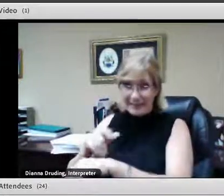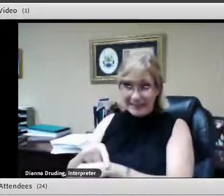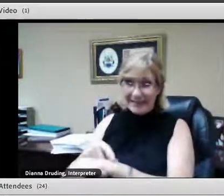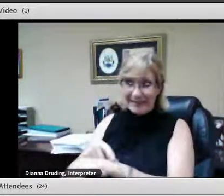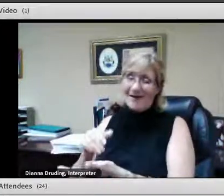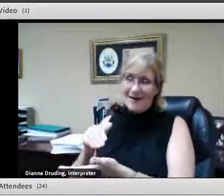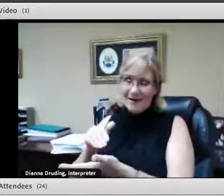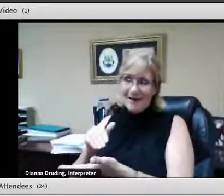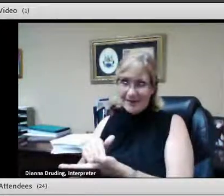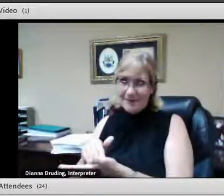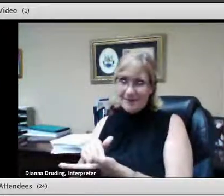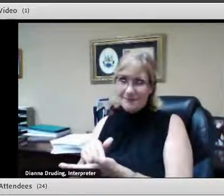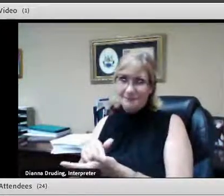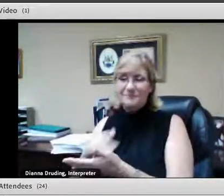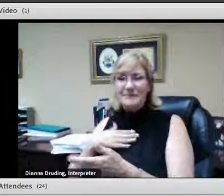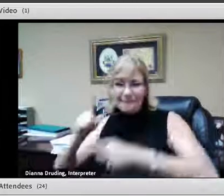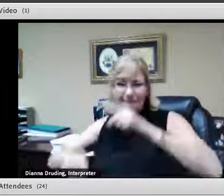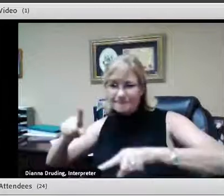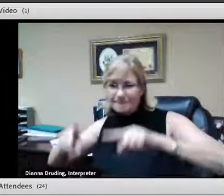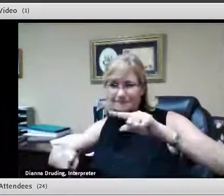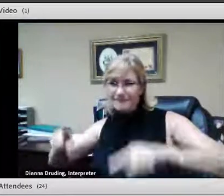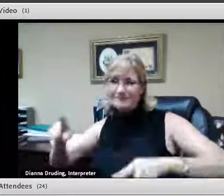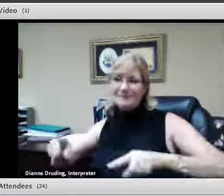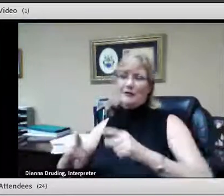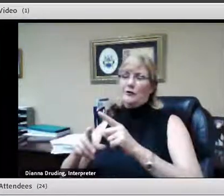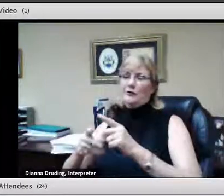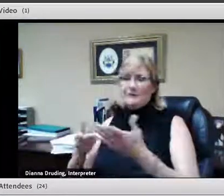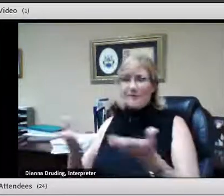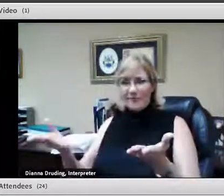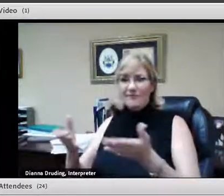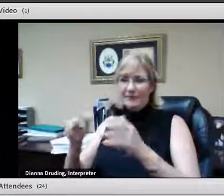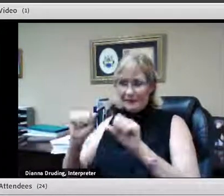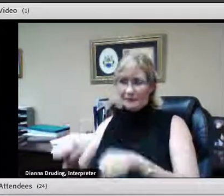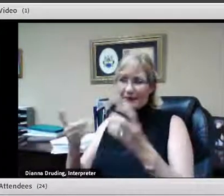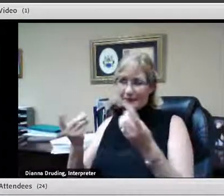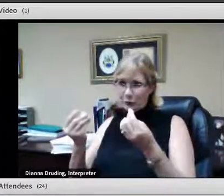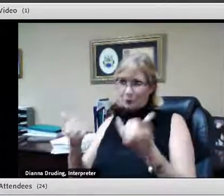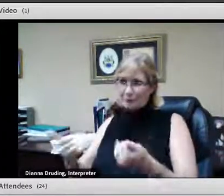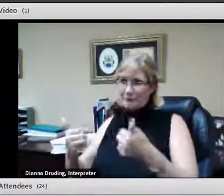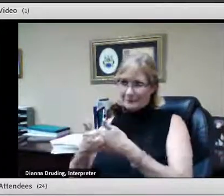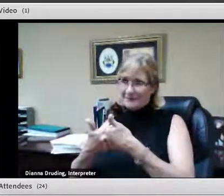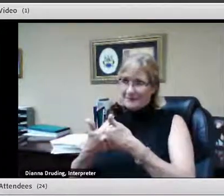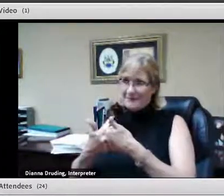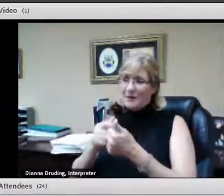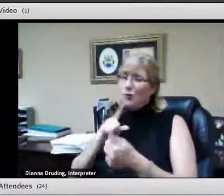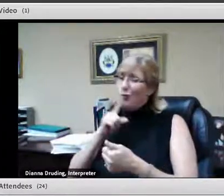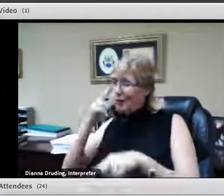There's a lot of different variations, lot of different spins you can do on this game, but it's a really fun game.